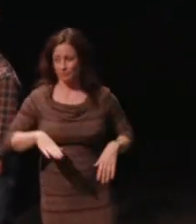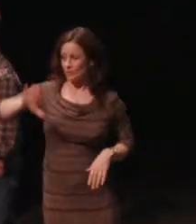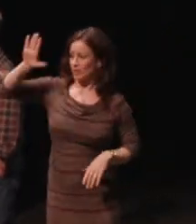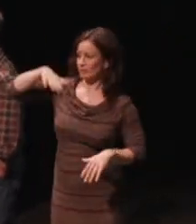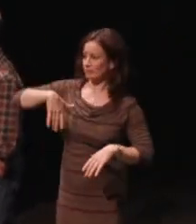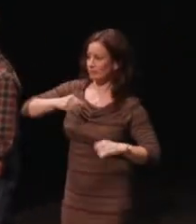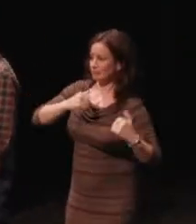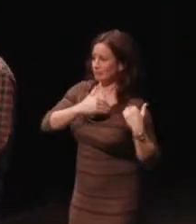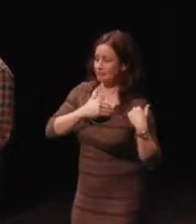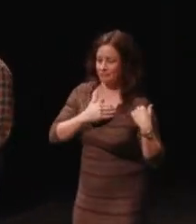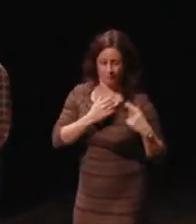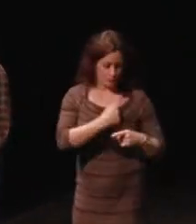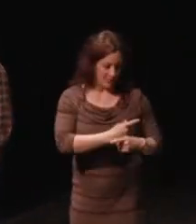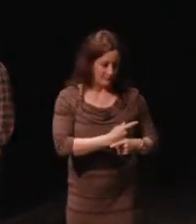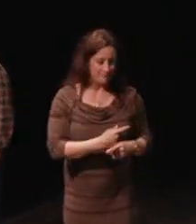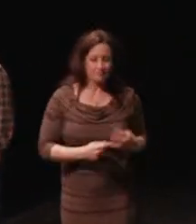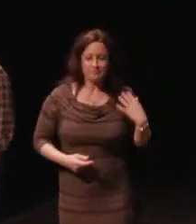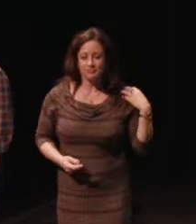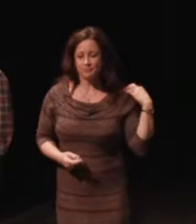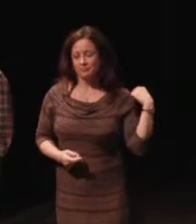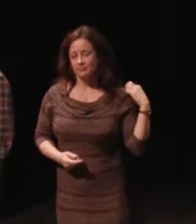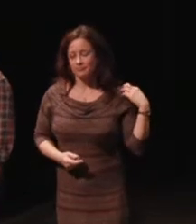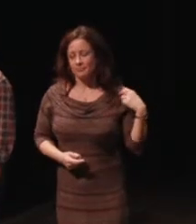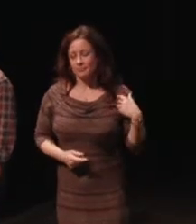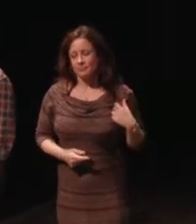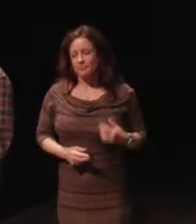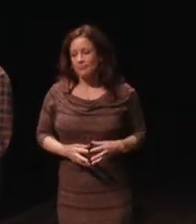Now, I can, yes. We'll do something about that. Exactly.